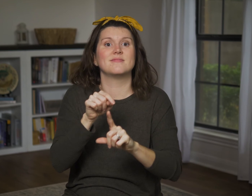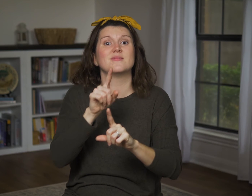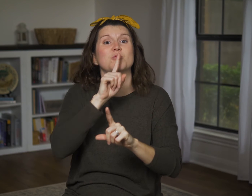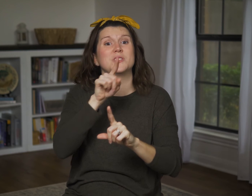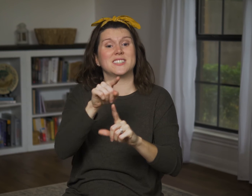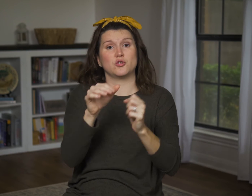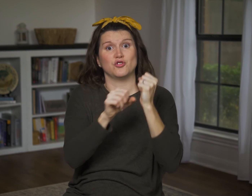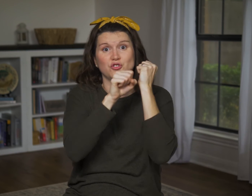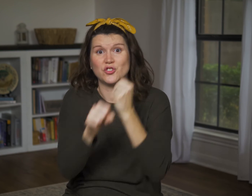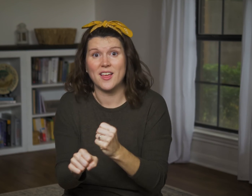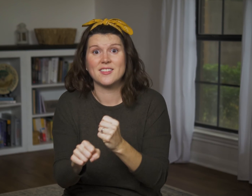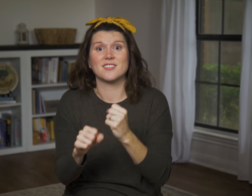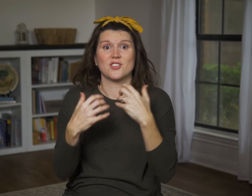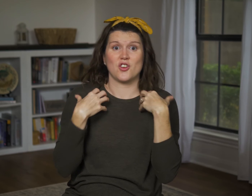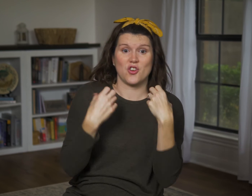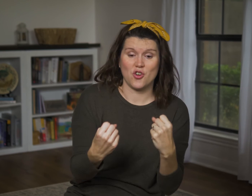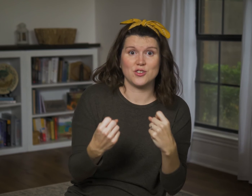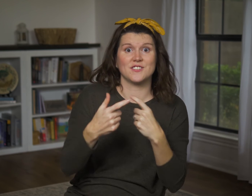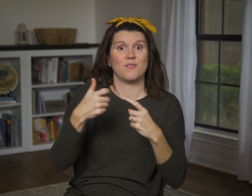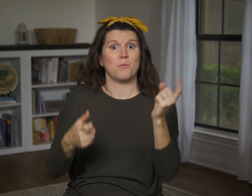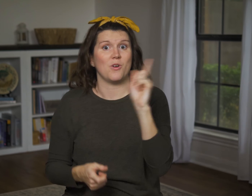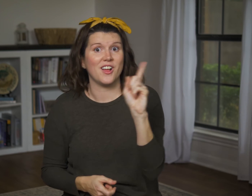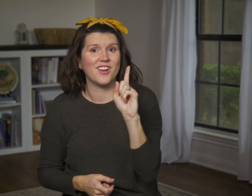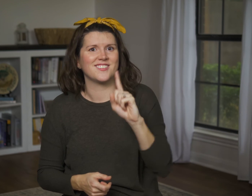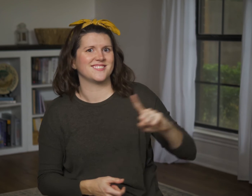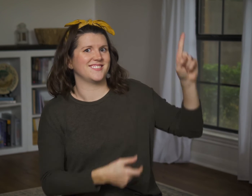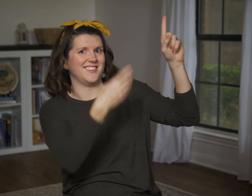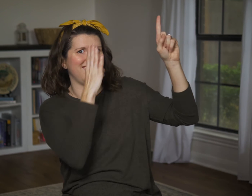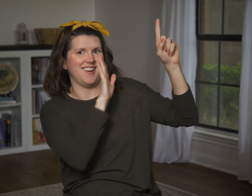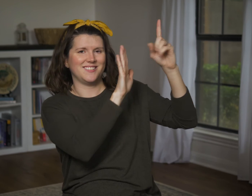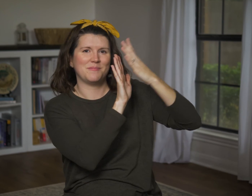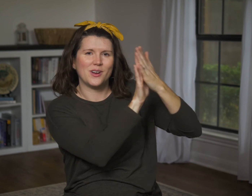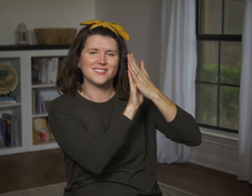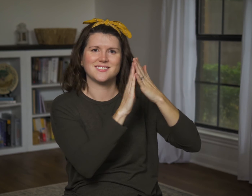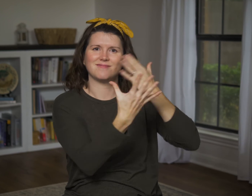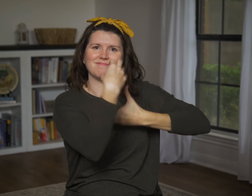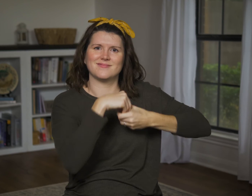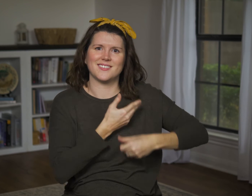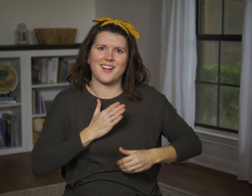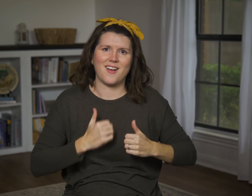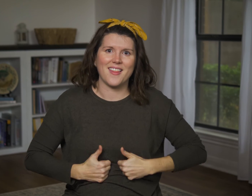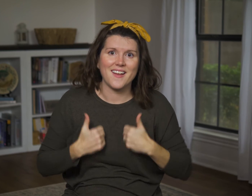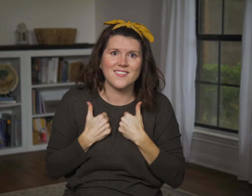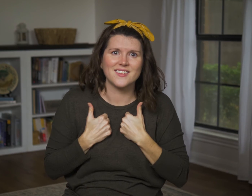True strength and courage come through being mindful of God’s presence in our lives.